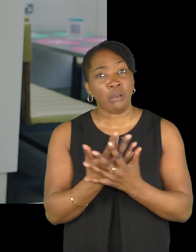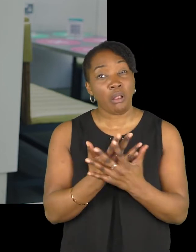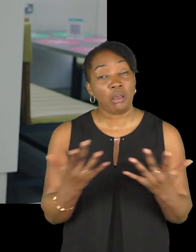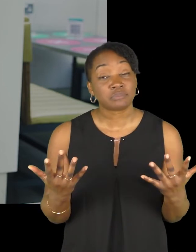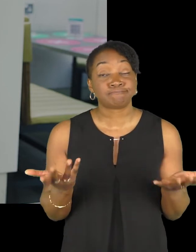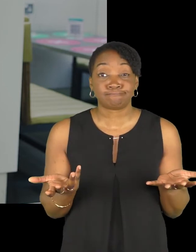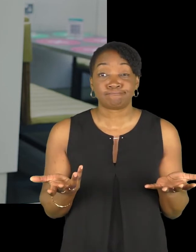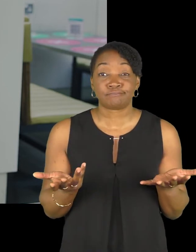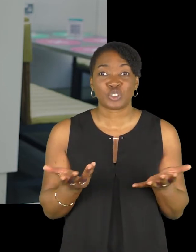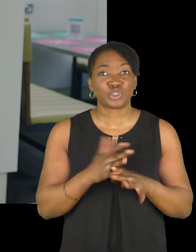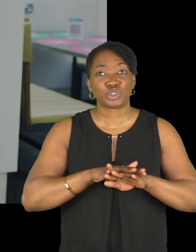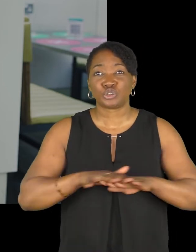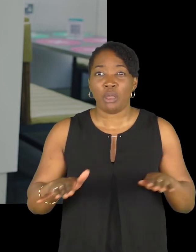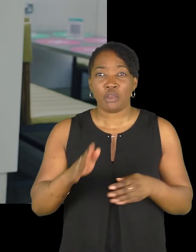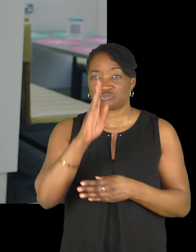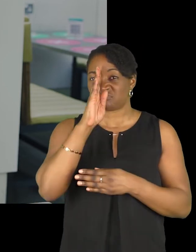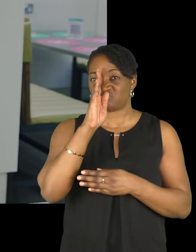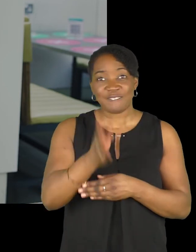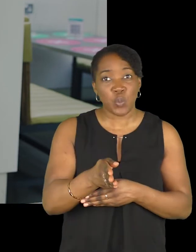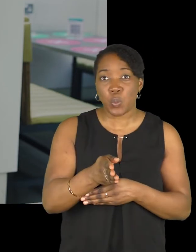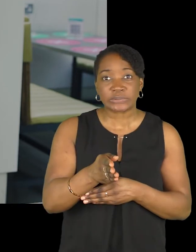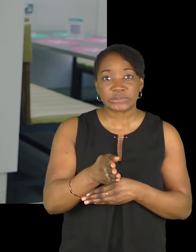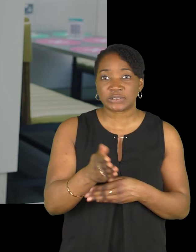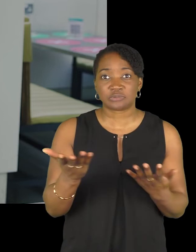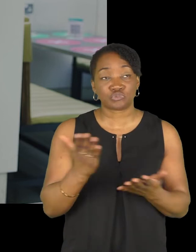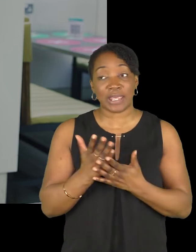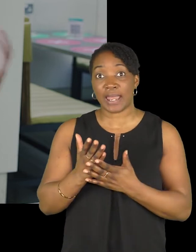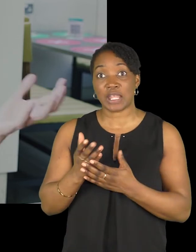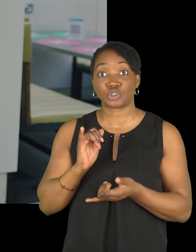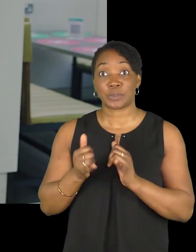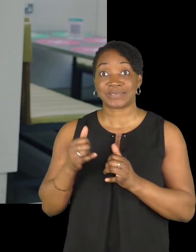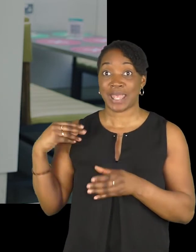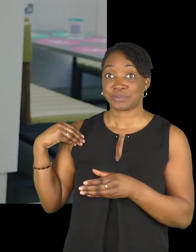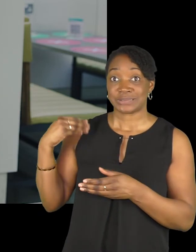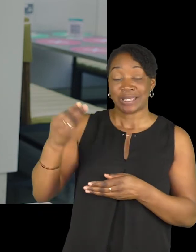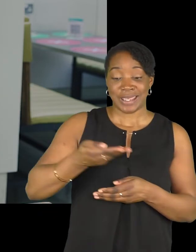a lot...it's not a straightforward narrative of like - we inherit things and they're good for us.